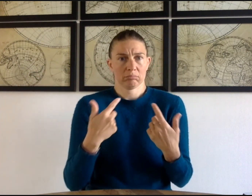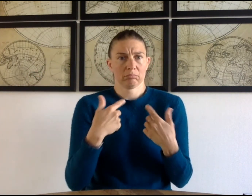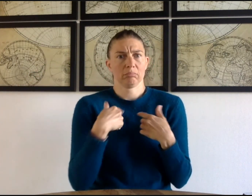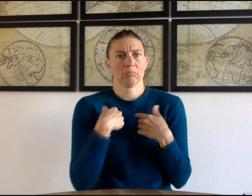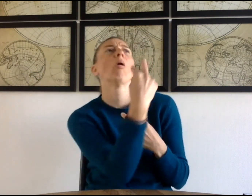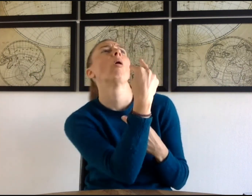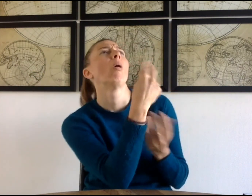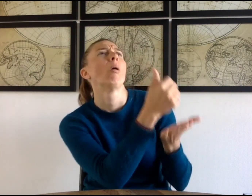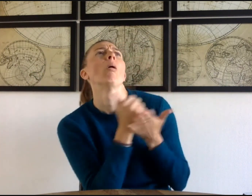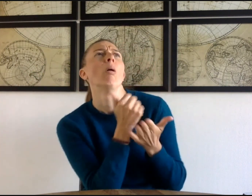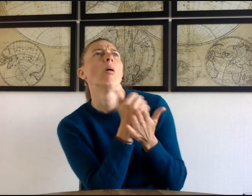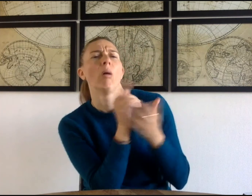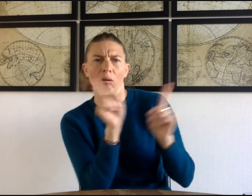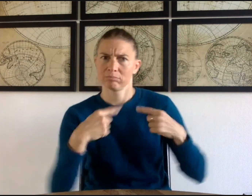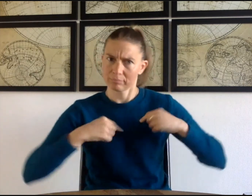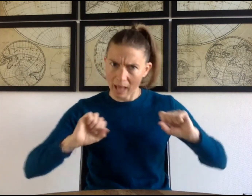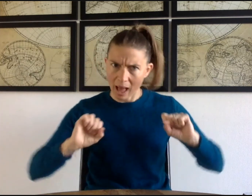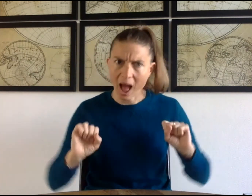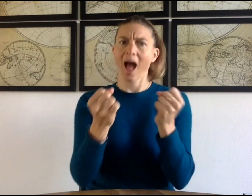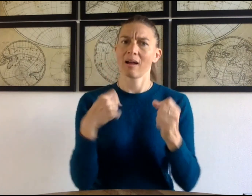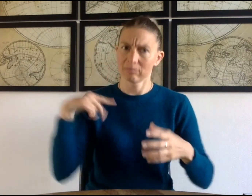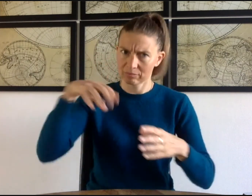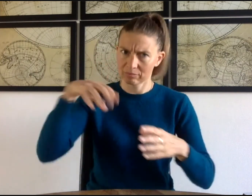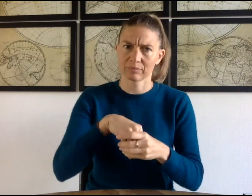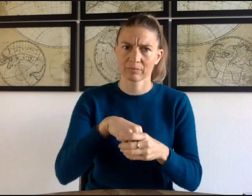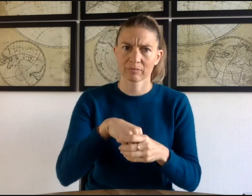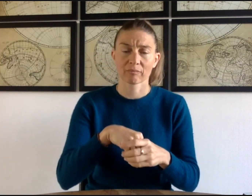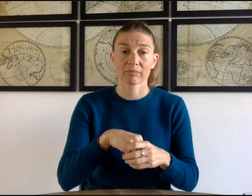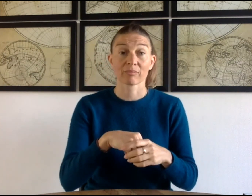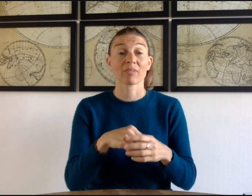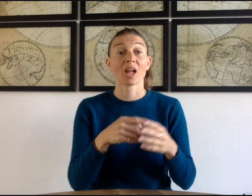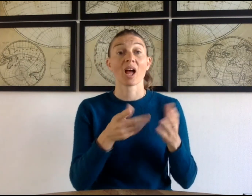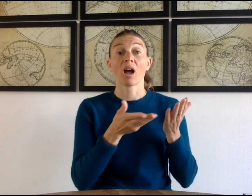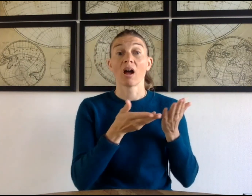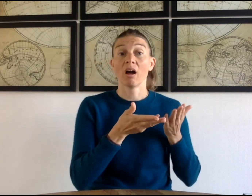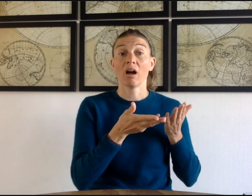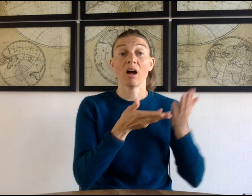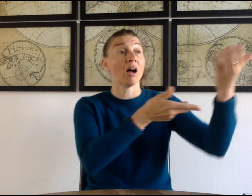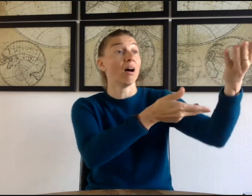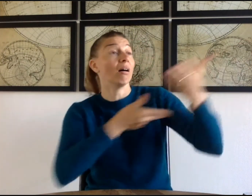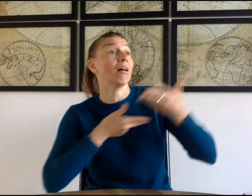We don't want to benefit of this help that volunteers are offering,